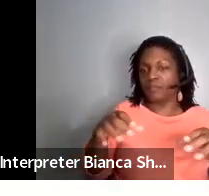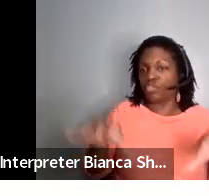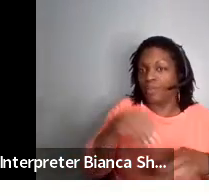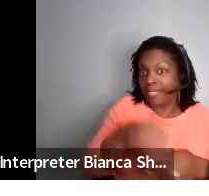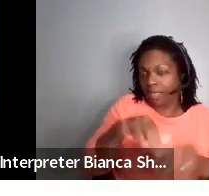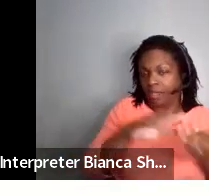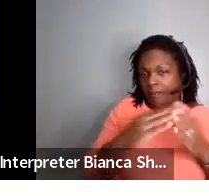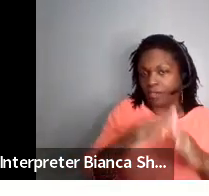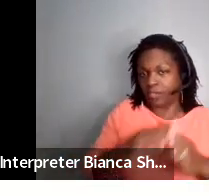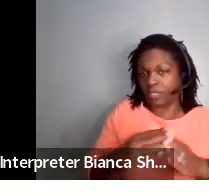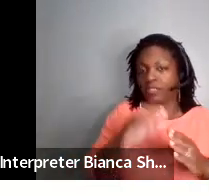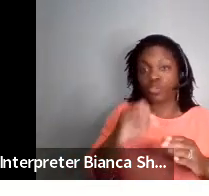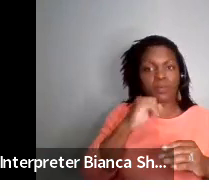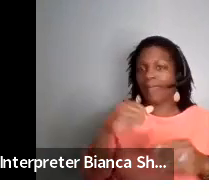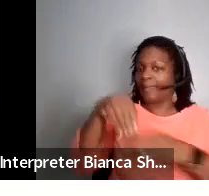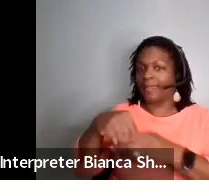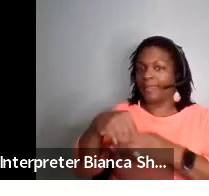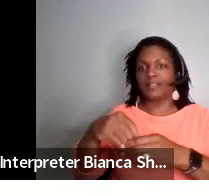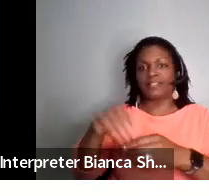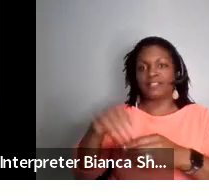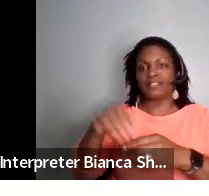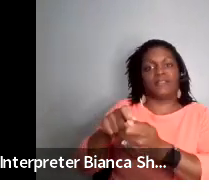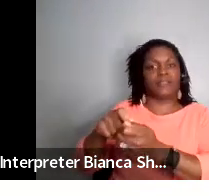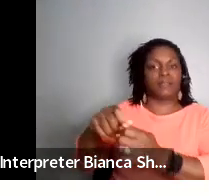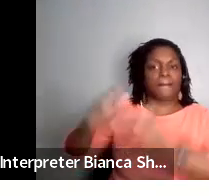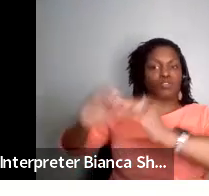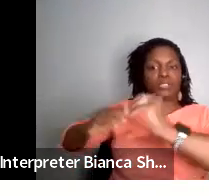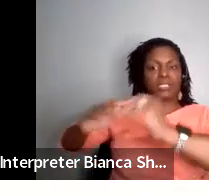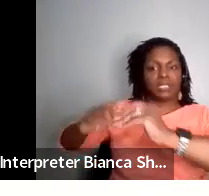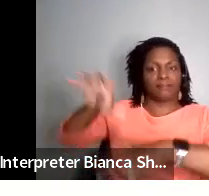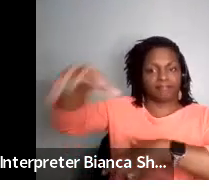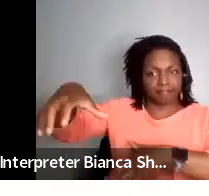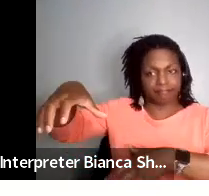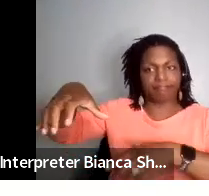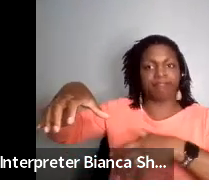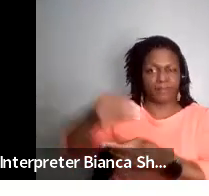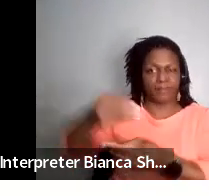So it's not facility based or clinic based and really the goal of a lot of the services moving forward.